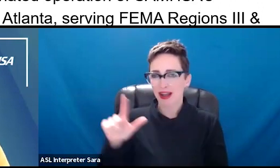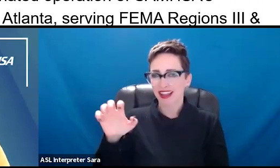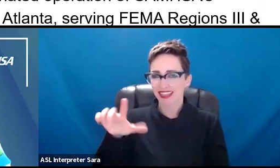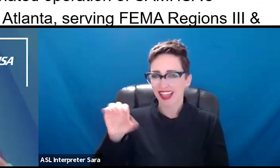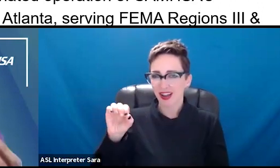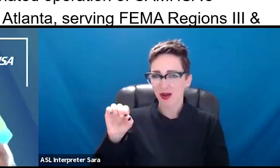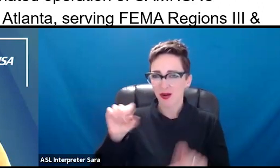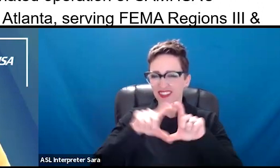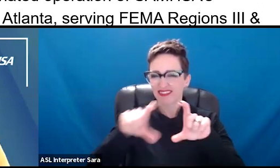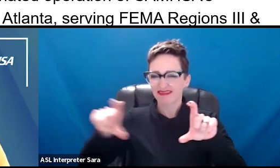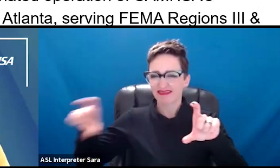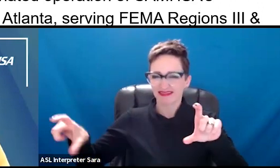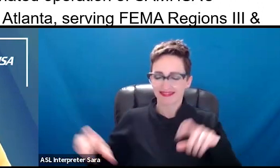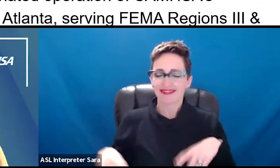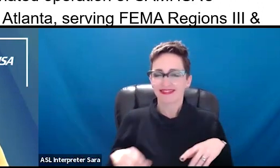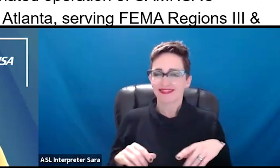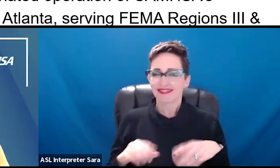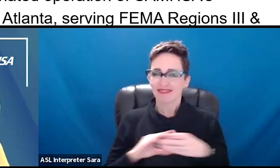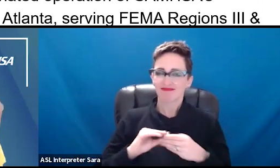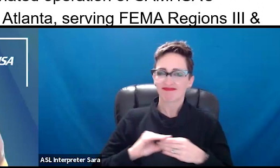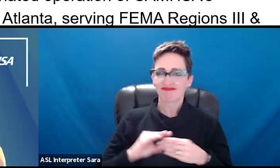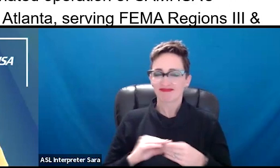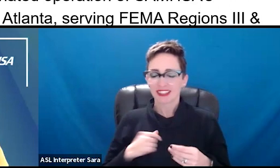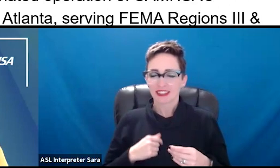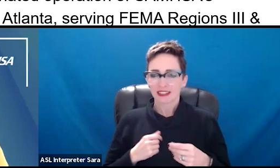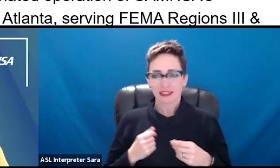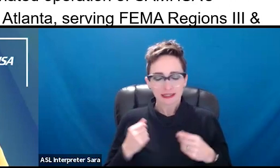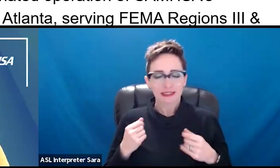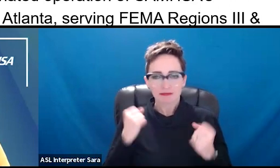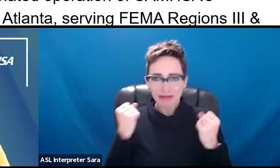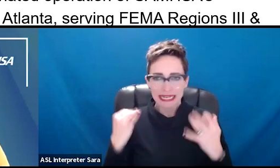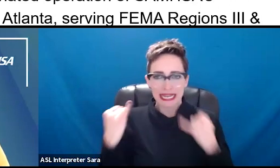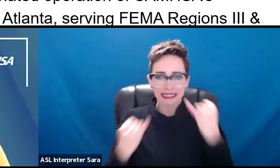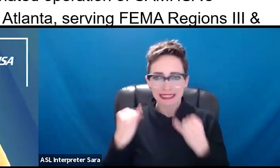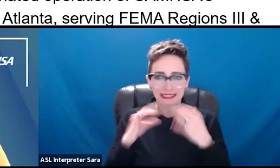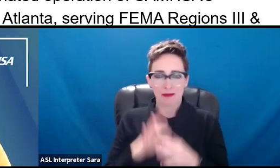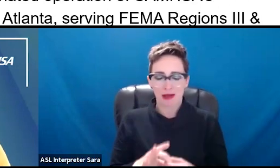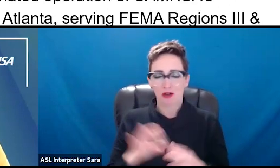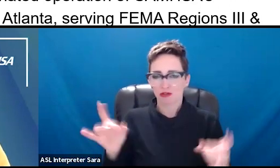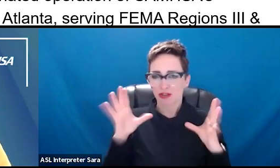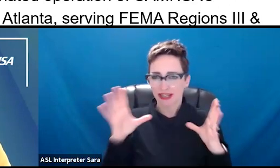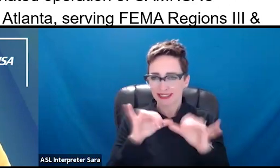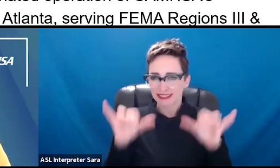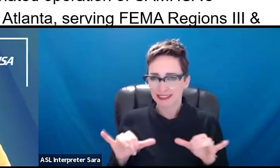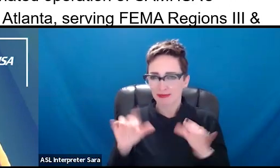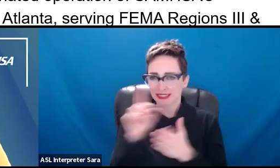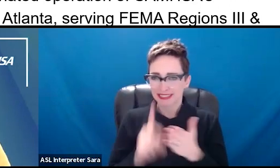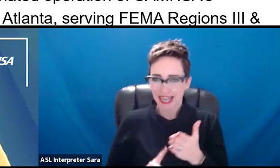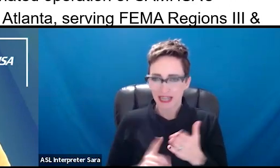There's so many moving pieces in developing the crisis system and we want to talk about how to put those pieces together